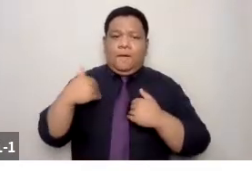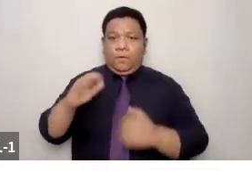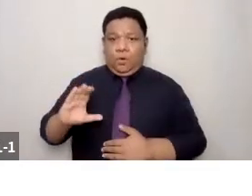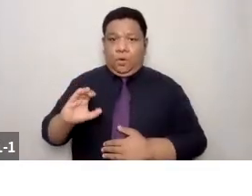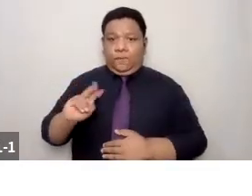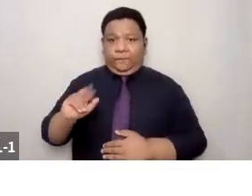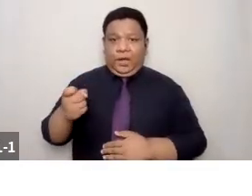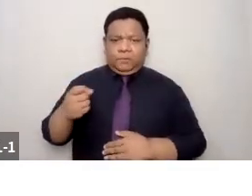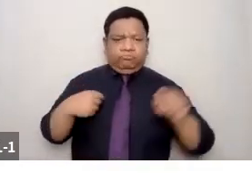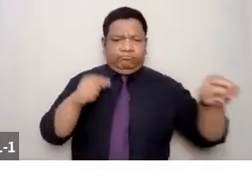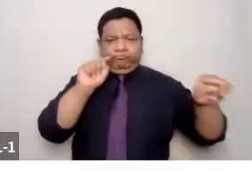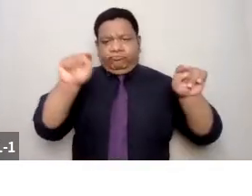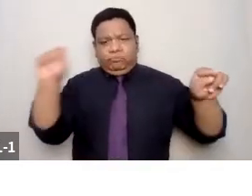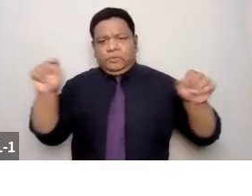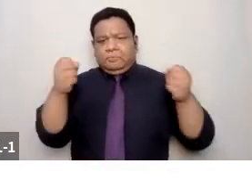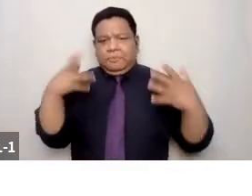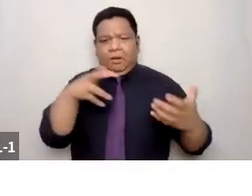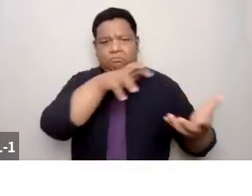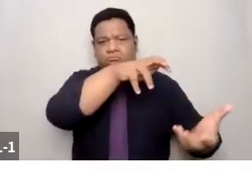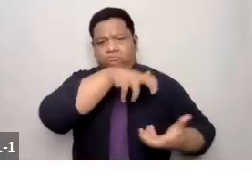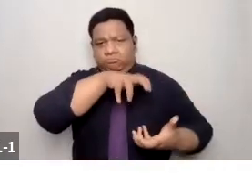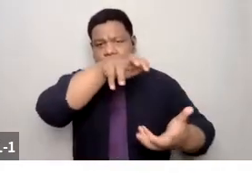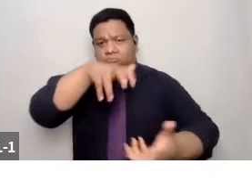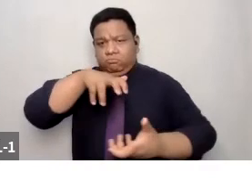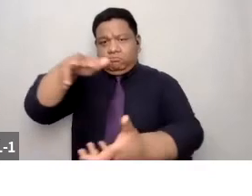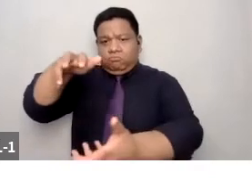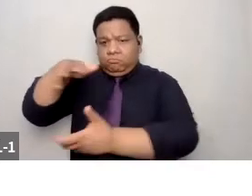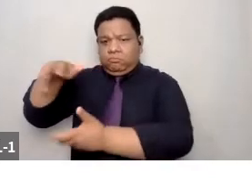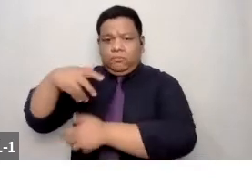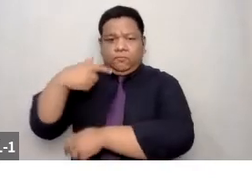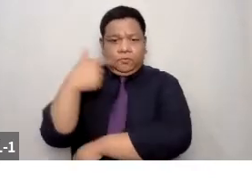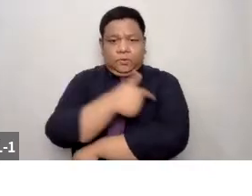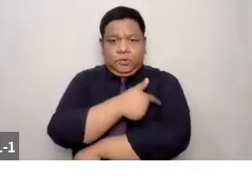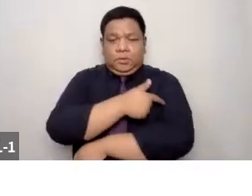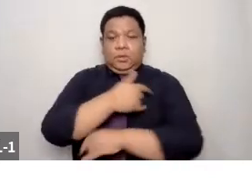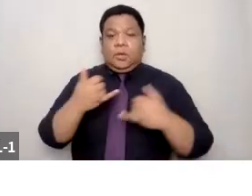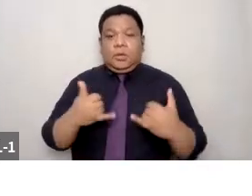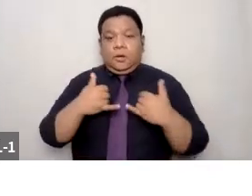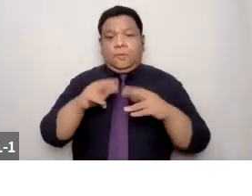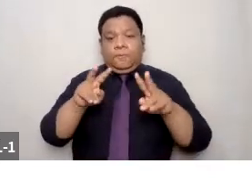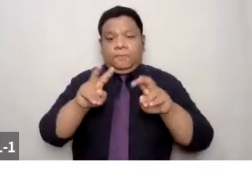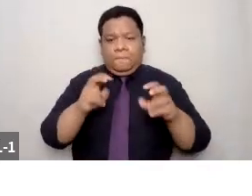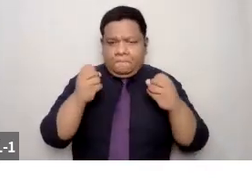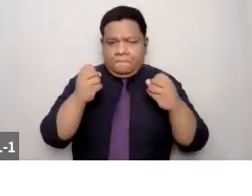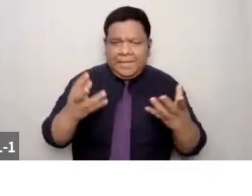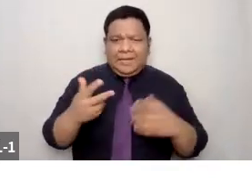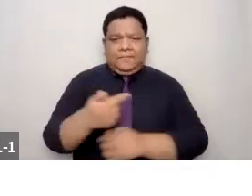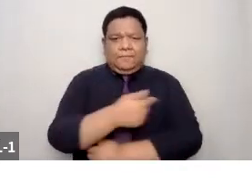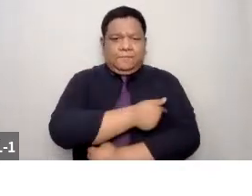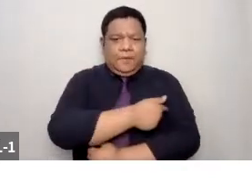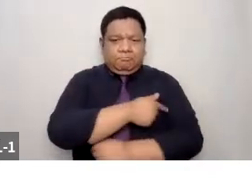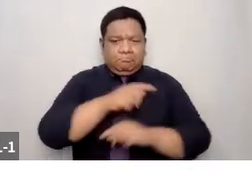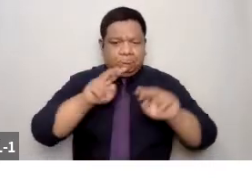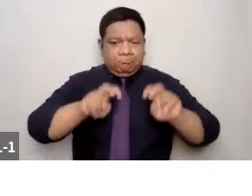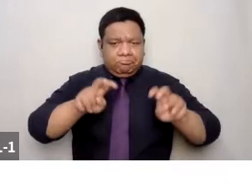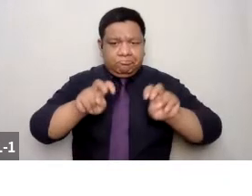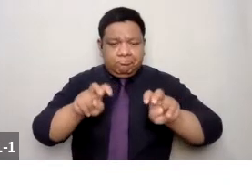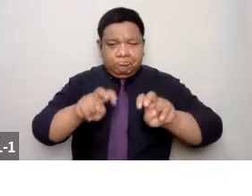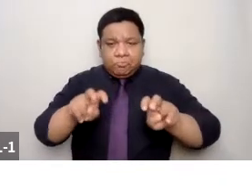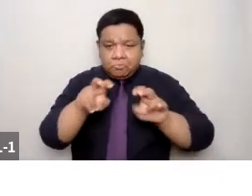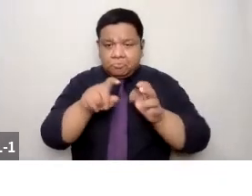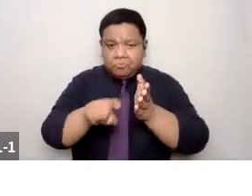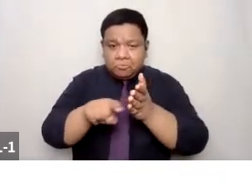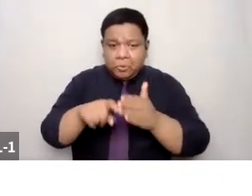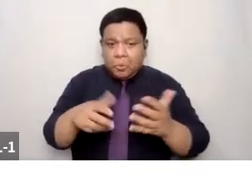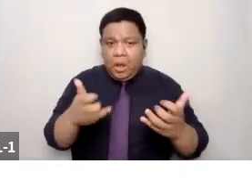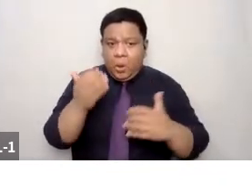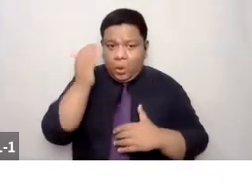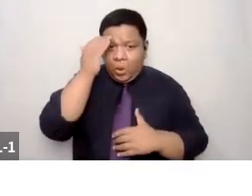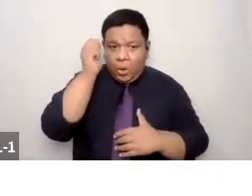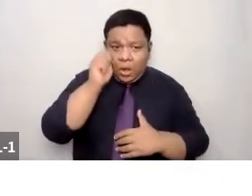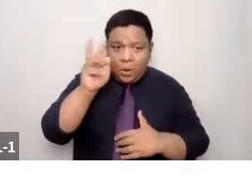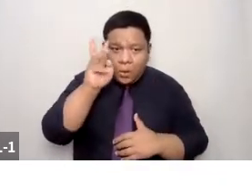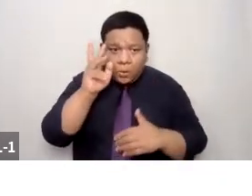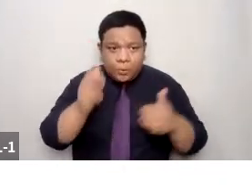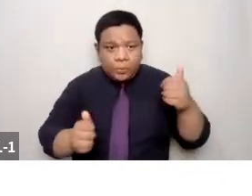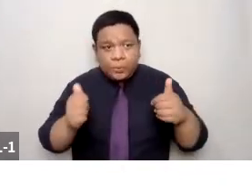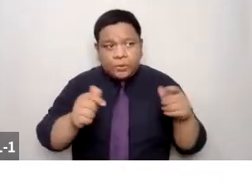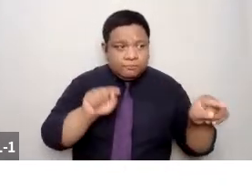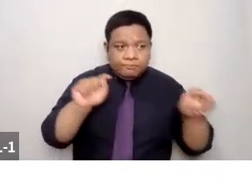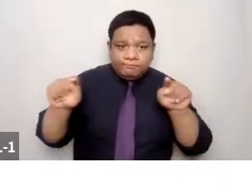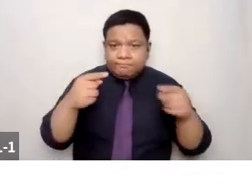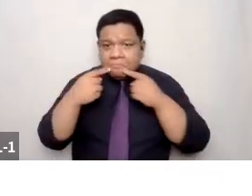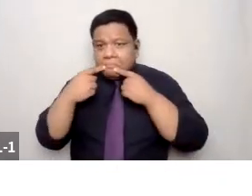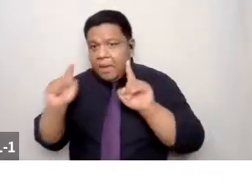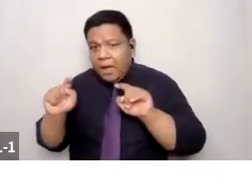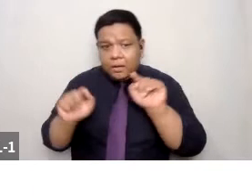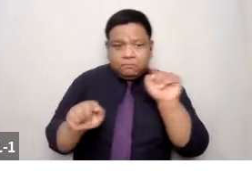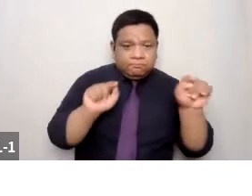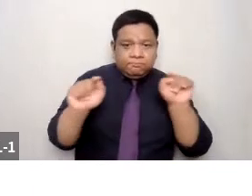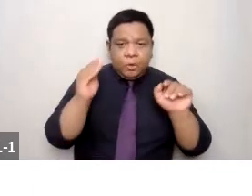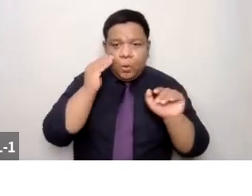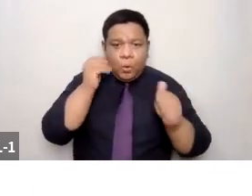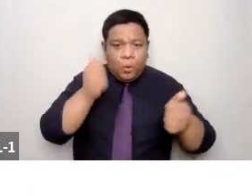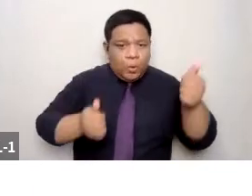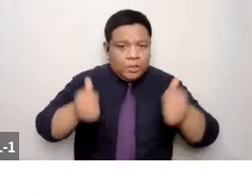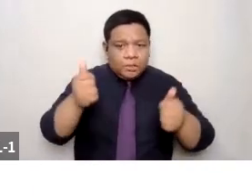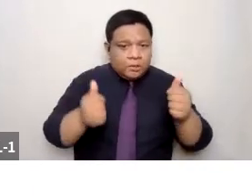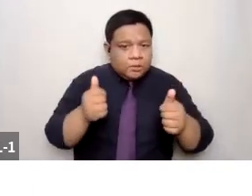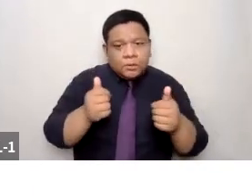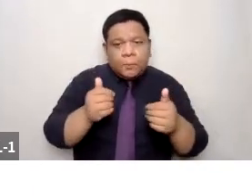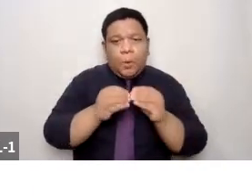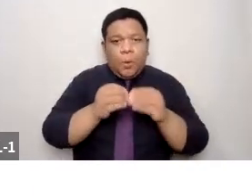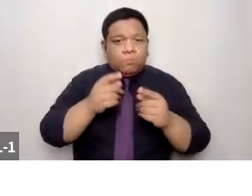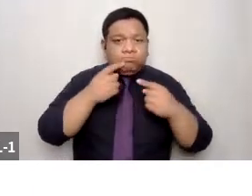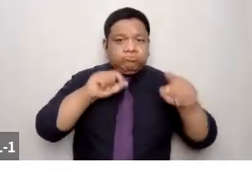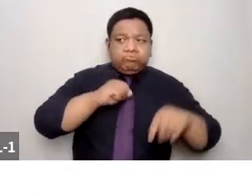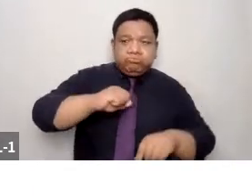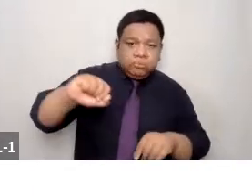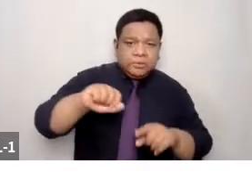Like what we found out, a lot of vaccines are still undergoing studies to know which one is the most effective depending on different contexts of countries.